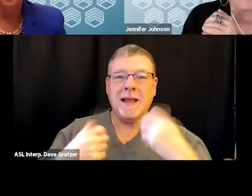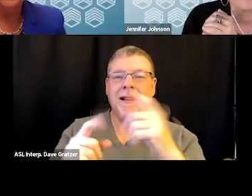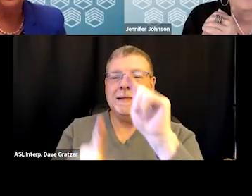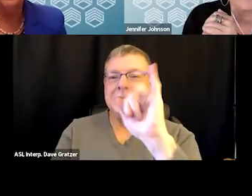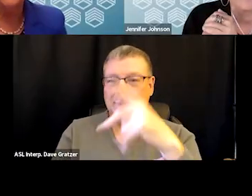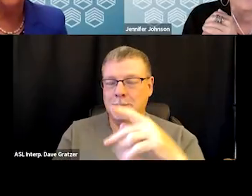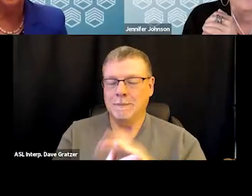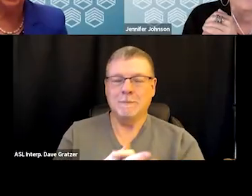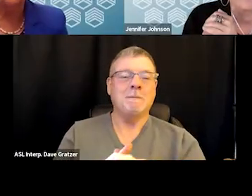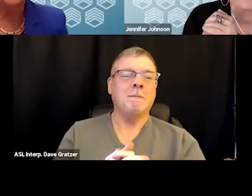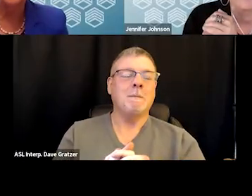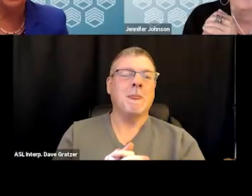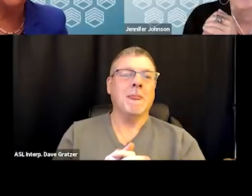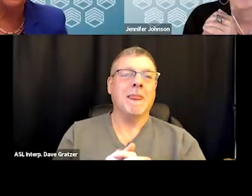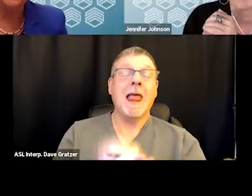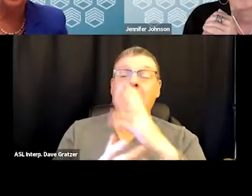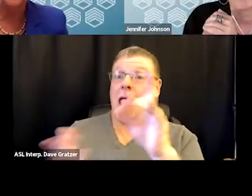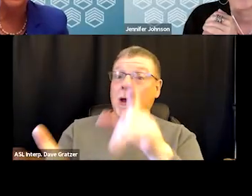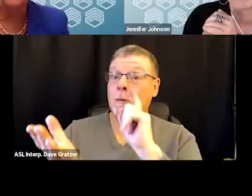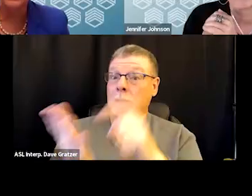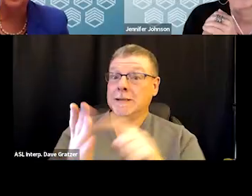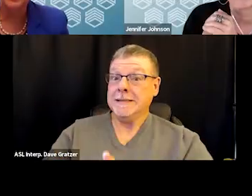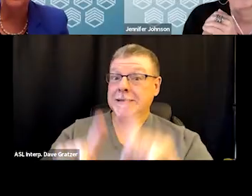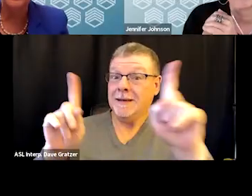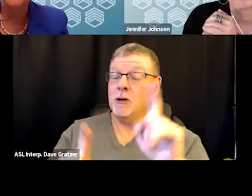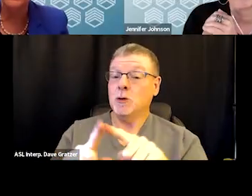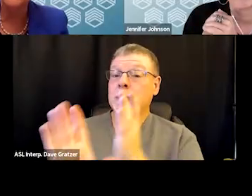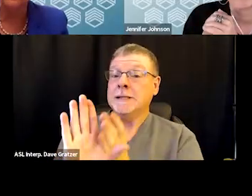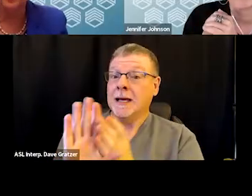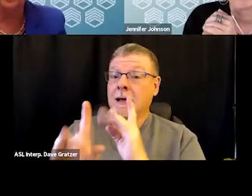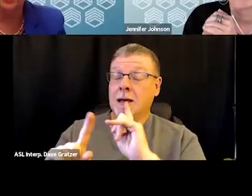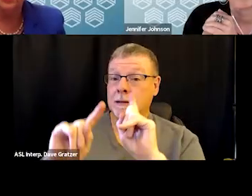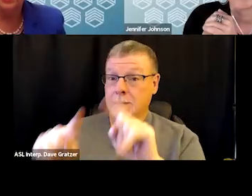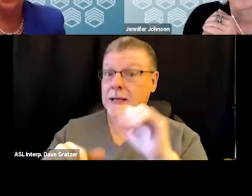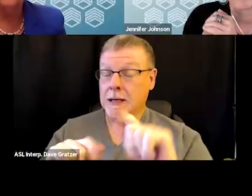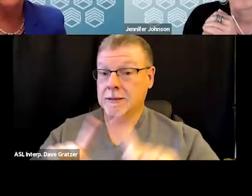Uh, you'll also distinguish how responses to psychiatric symptoms can differ, uh,